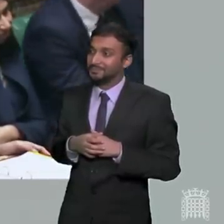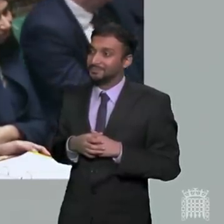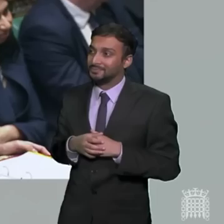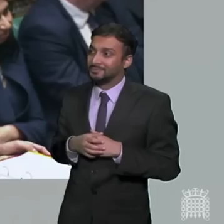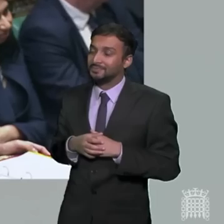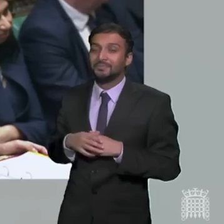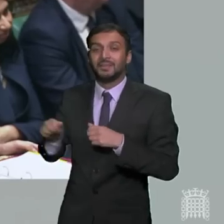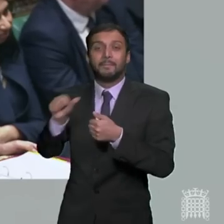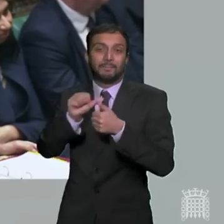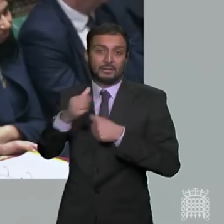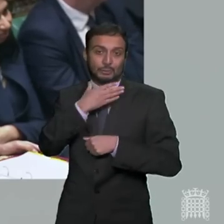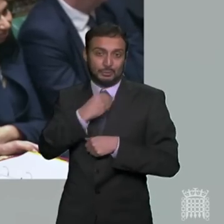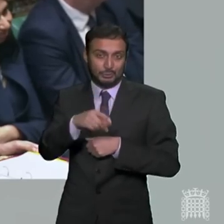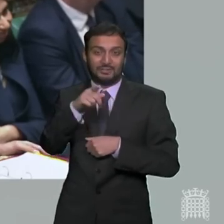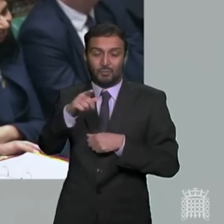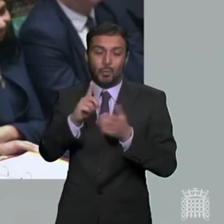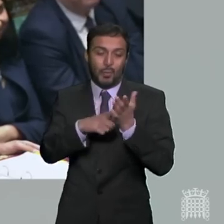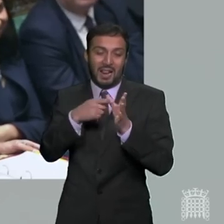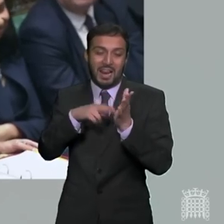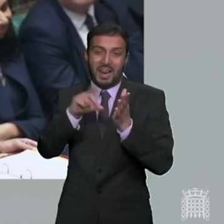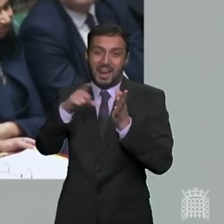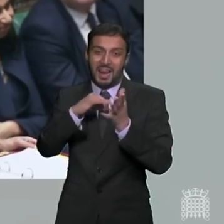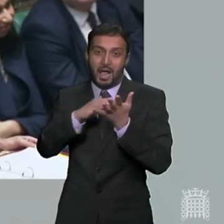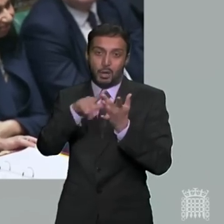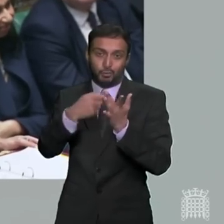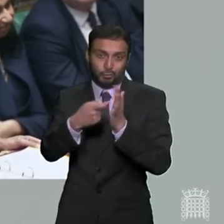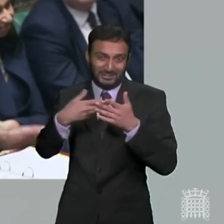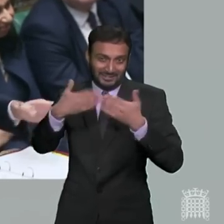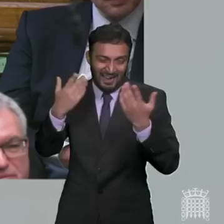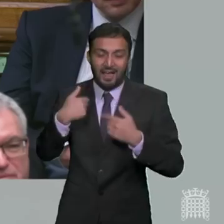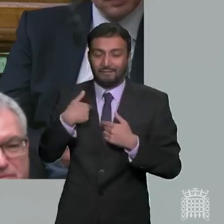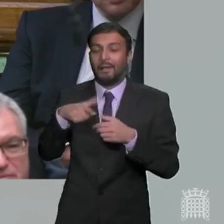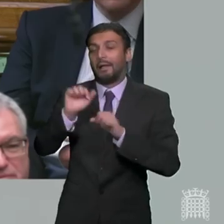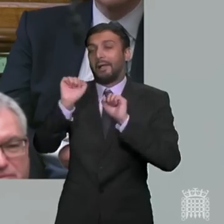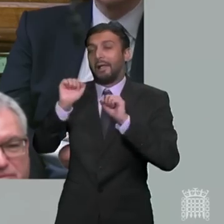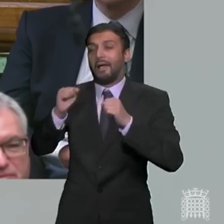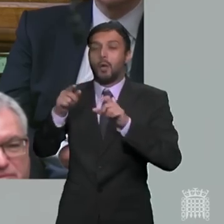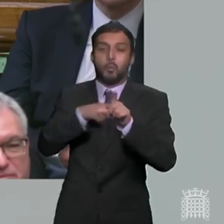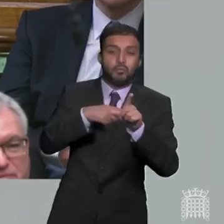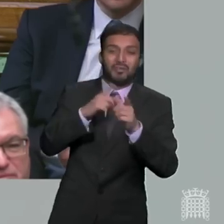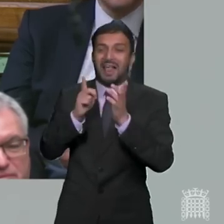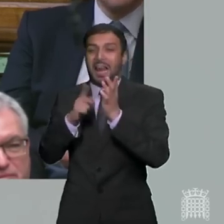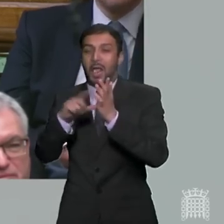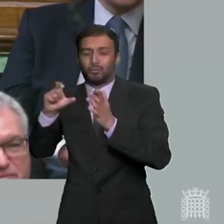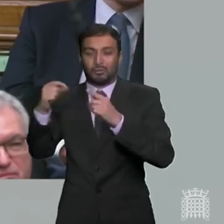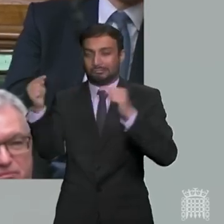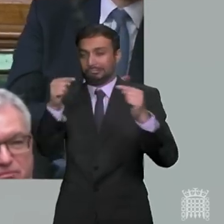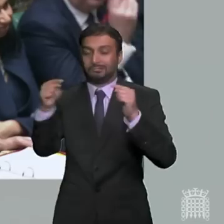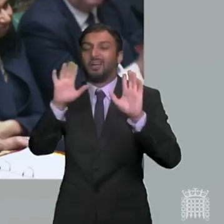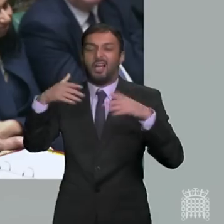I can put local rivalry aside on this occasion to join my hon. Friend in thanking Lancastrians for their contribution to our country, and I wish her